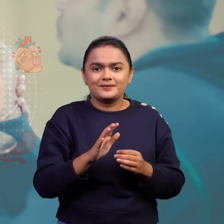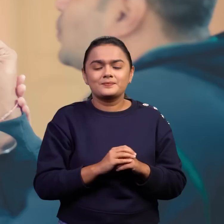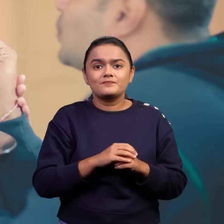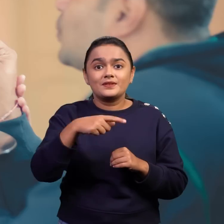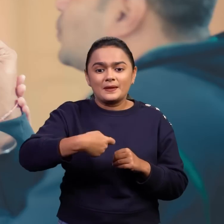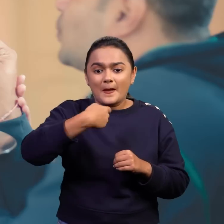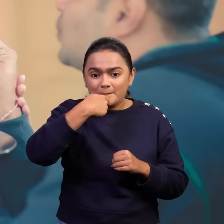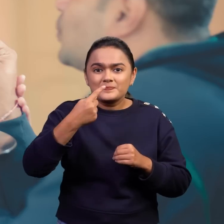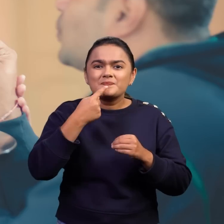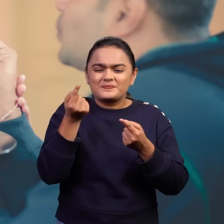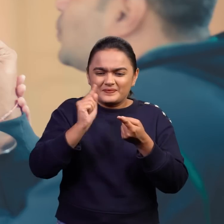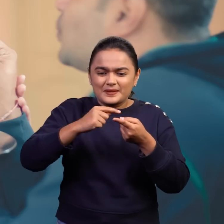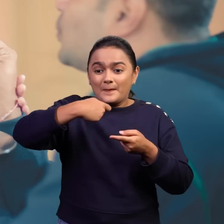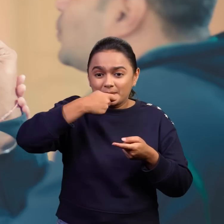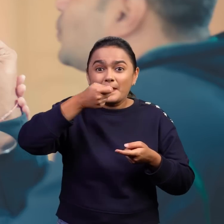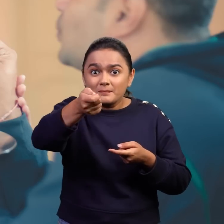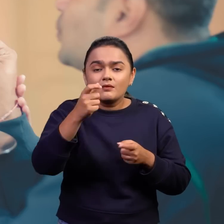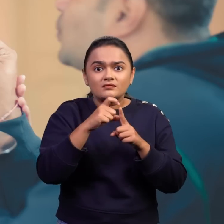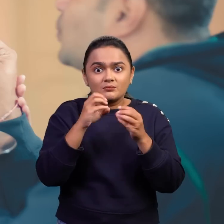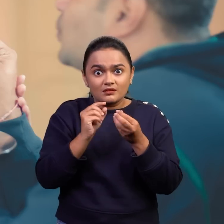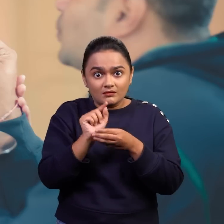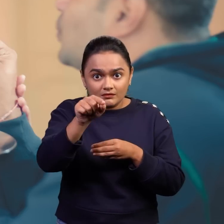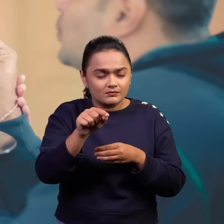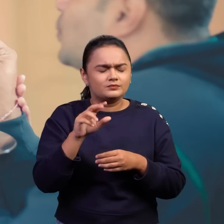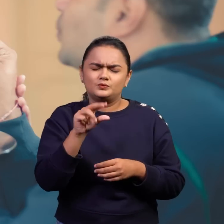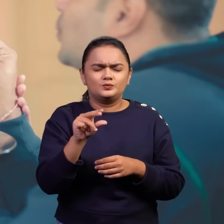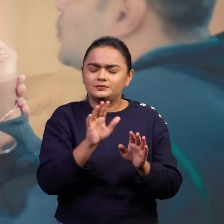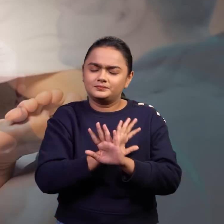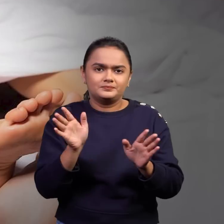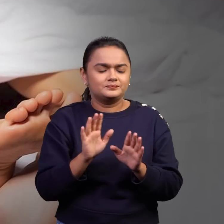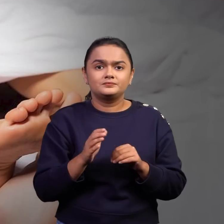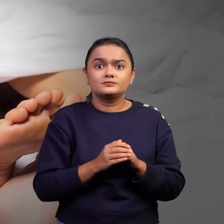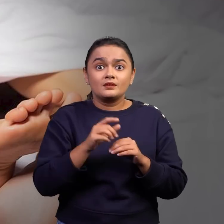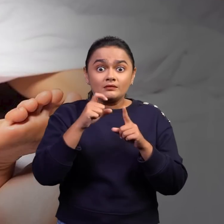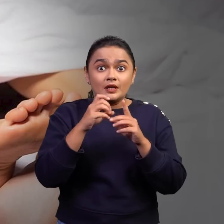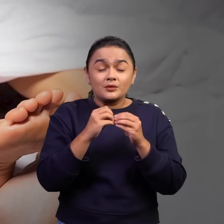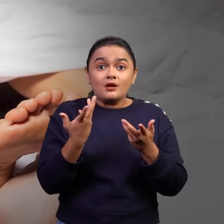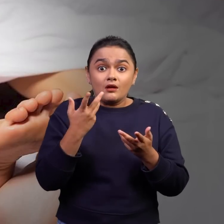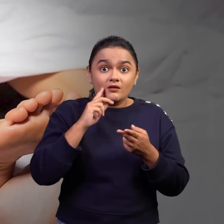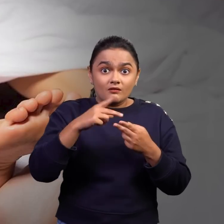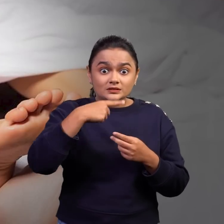Does diabetes spread through shared food? No, it does not spread! Can diabetes spread through sexual contact?